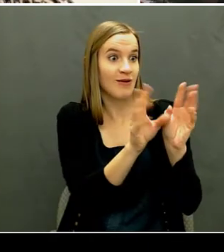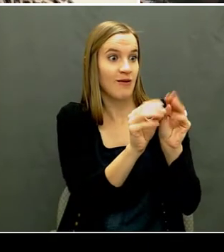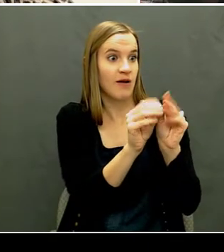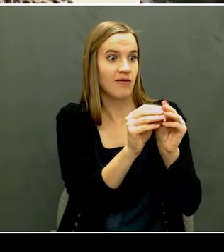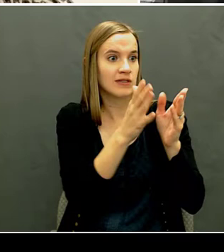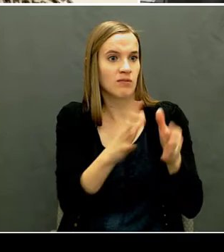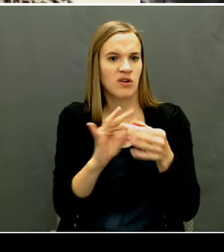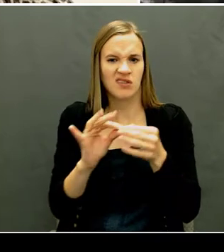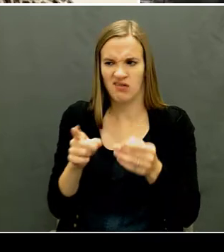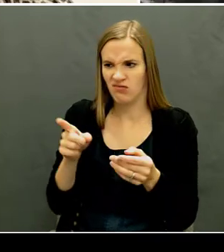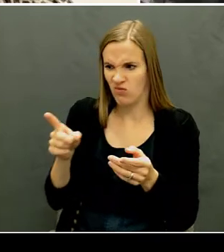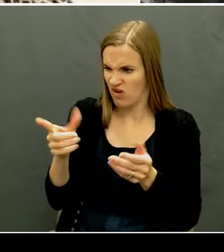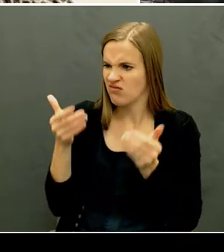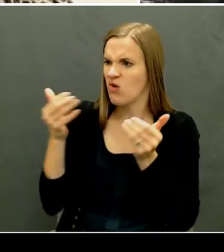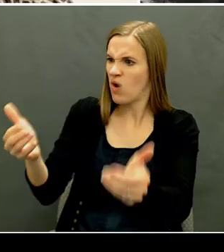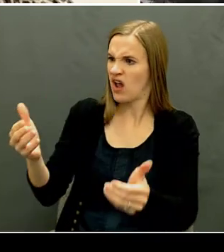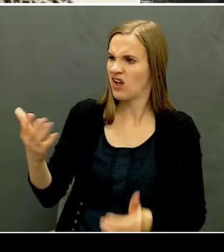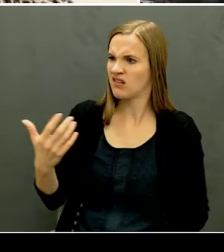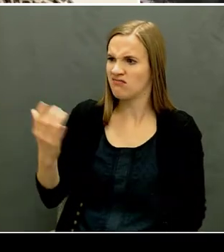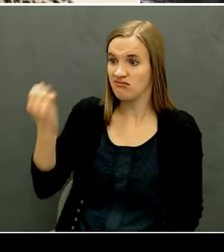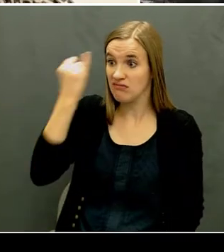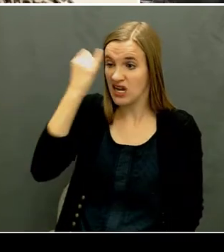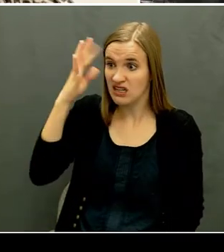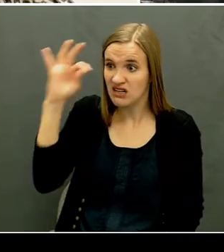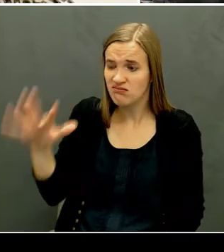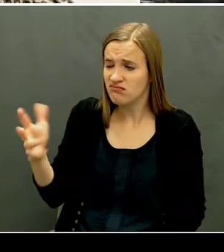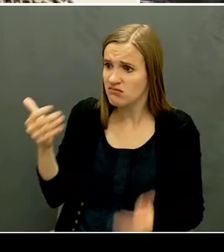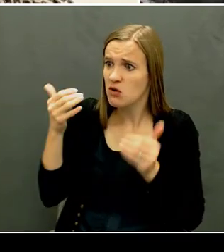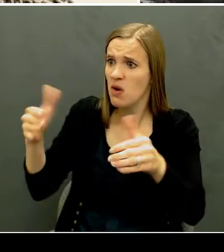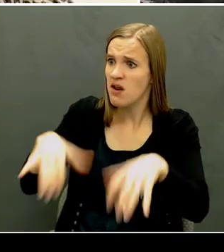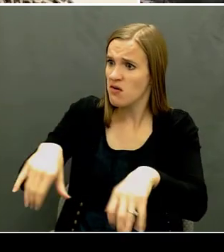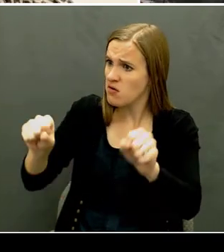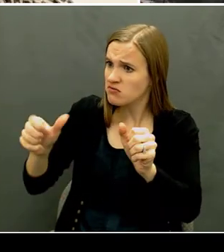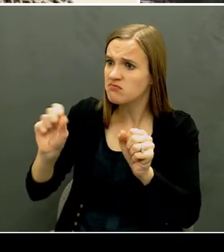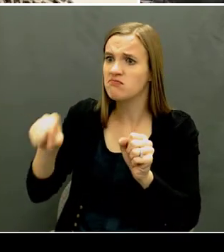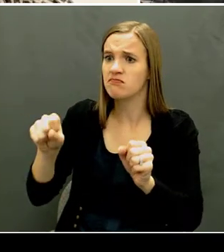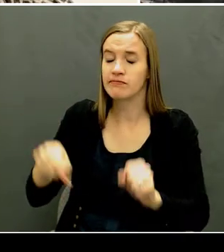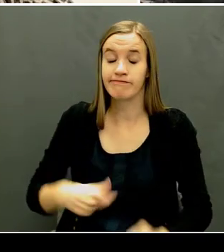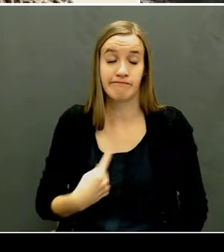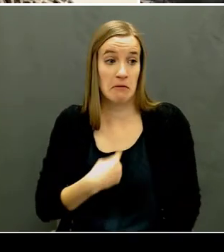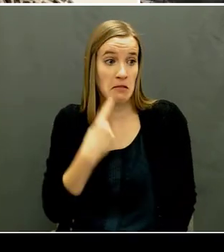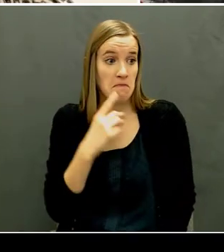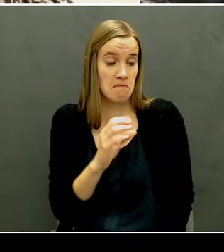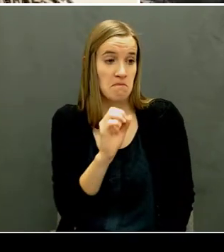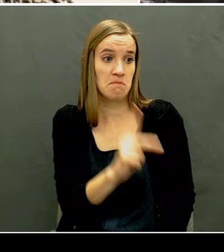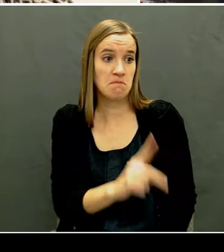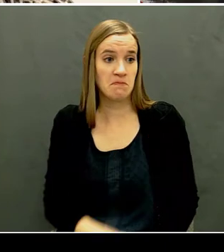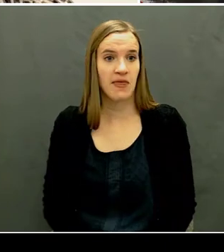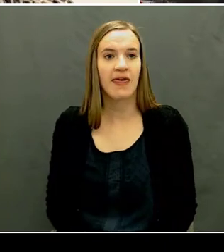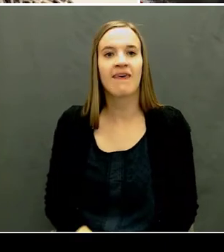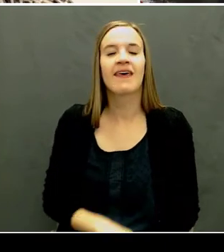Let's, and so for a couple years a guy named Paul Timmons who now lives in Charleston, who started